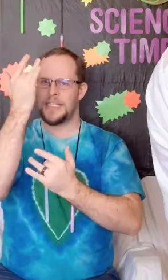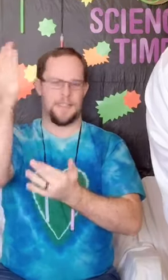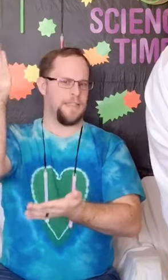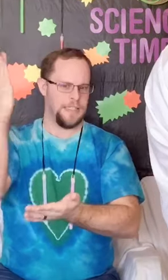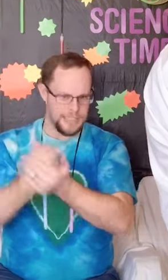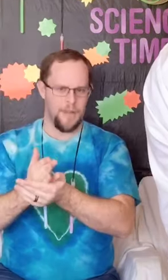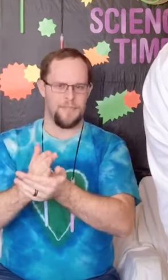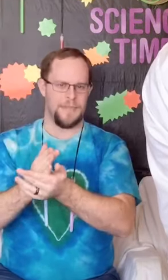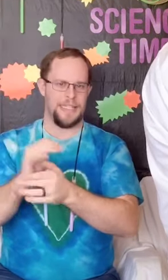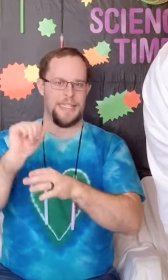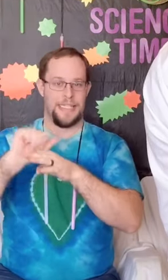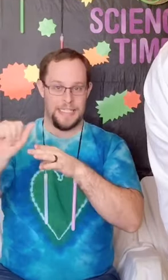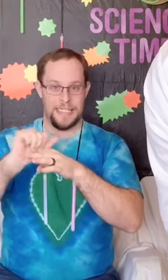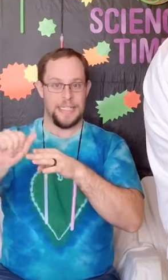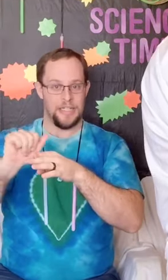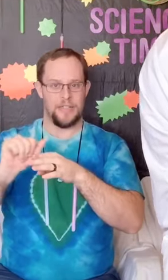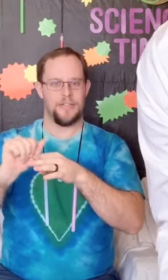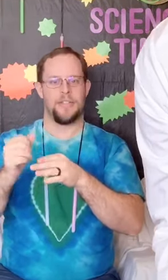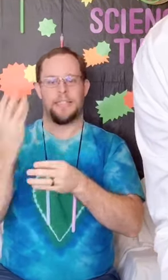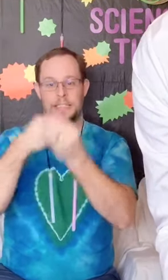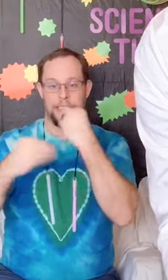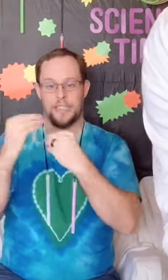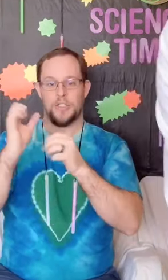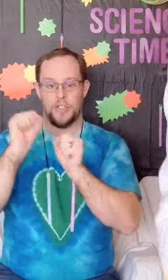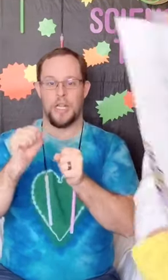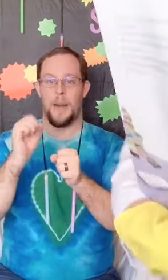the contaminated carrot consumption could be the cure.